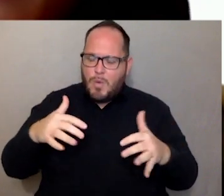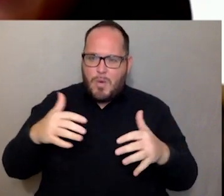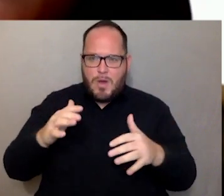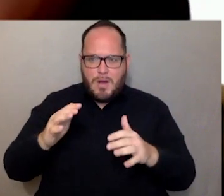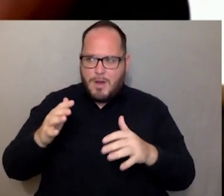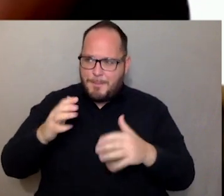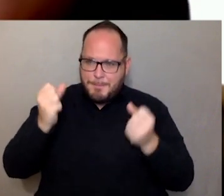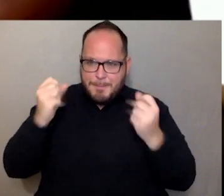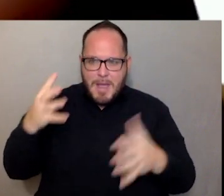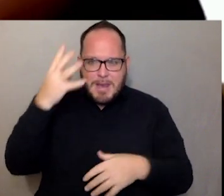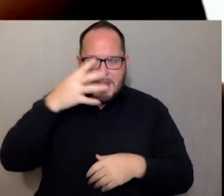OF SPEAKERS TODAY. SO WITH THAT SAID, I'D LIKE TO